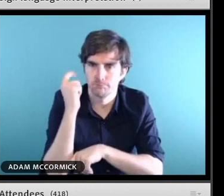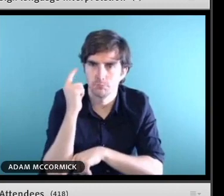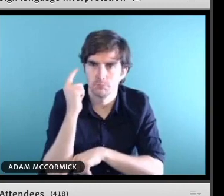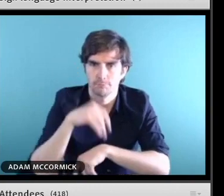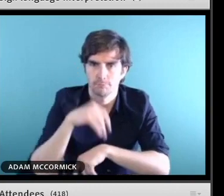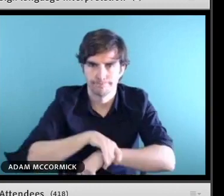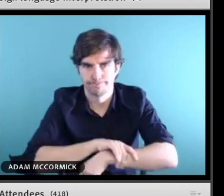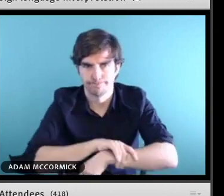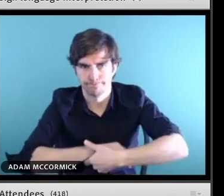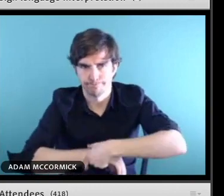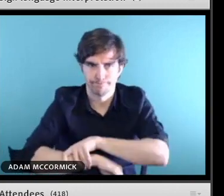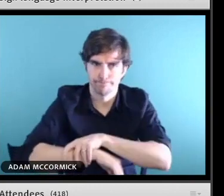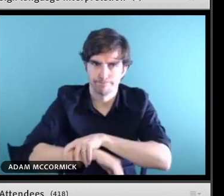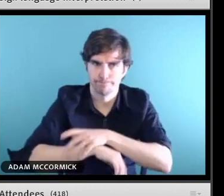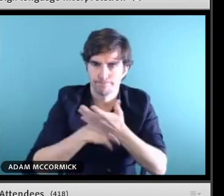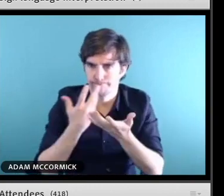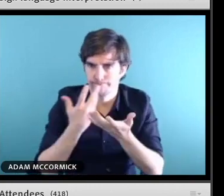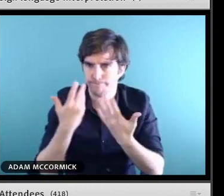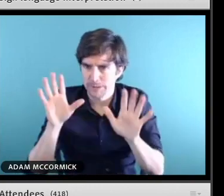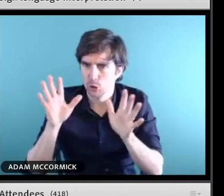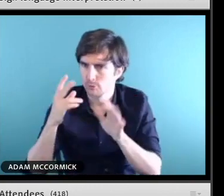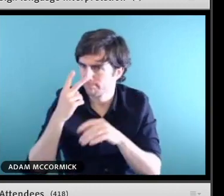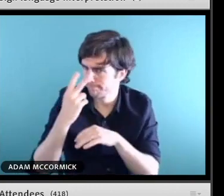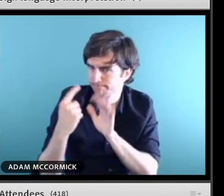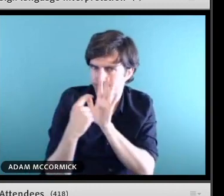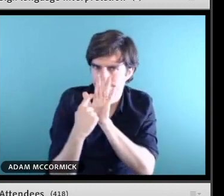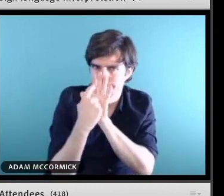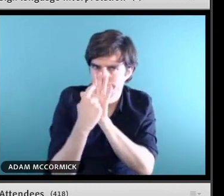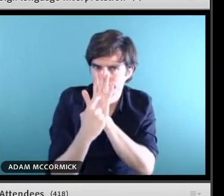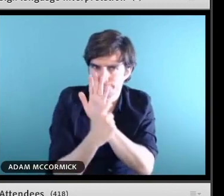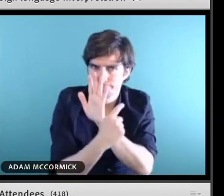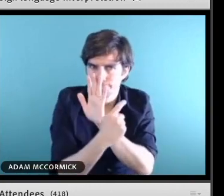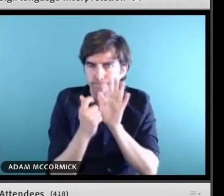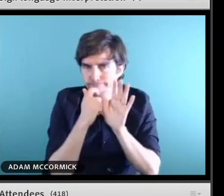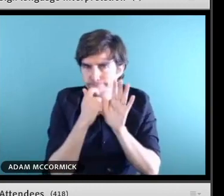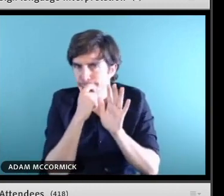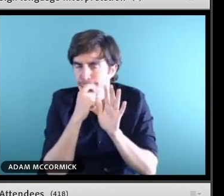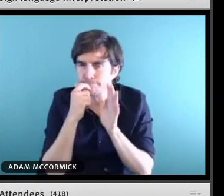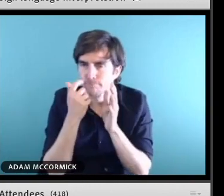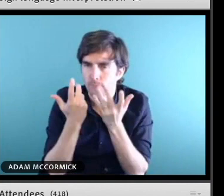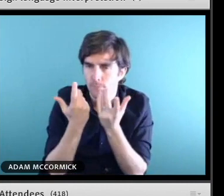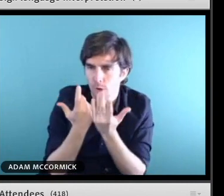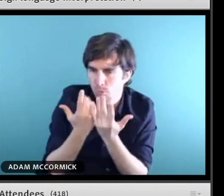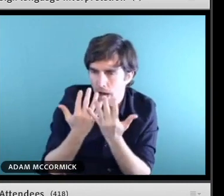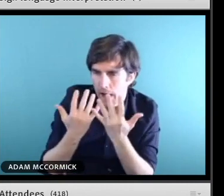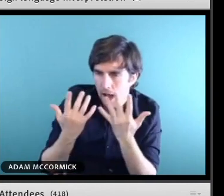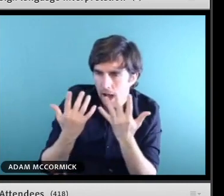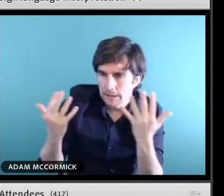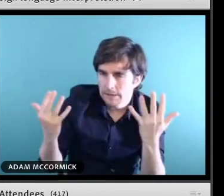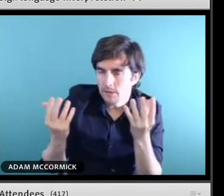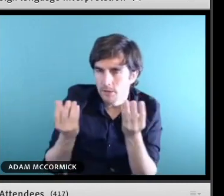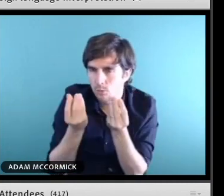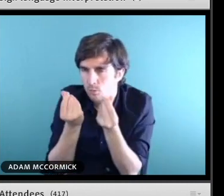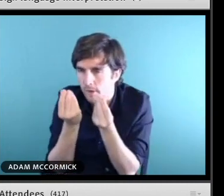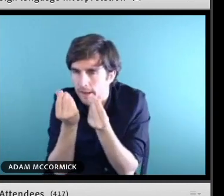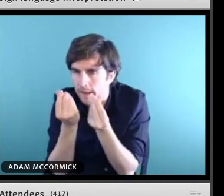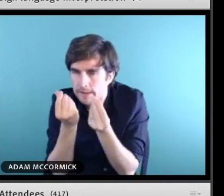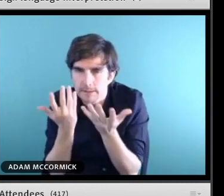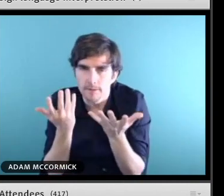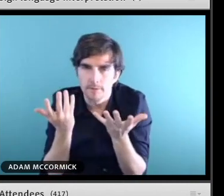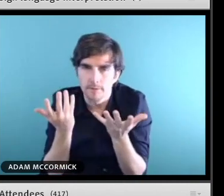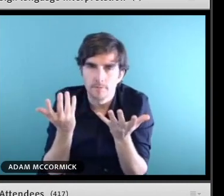stationary materials to be able to follow the remote learning classes. To support the